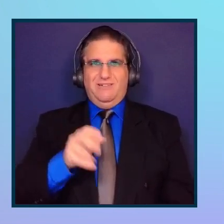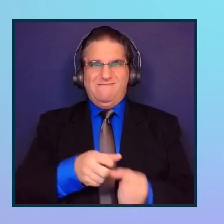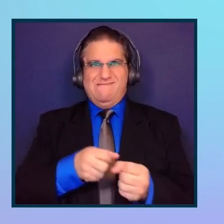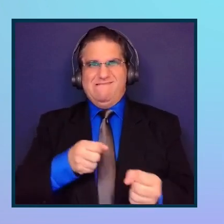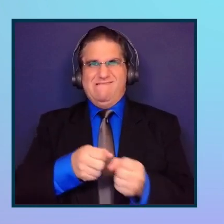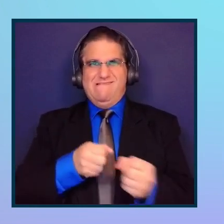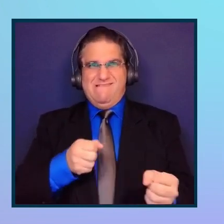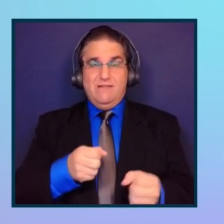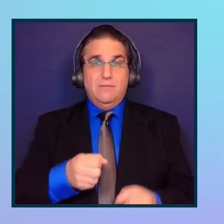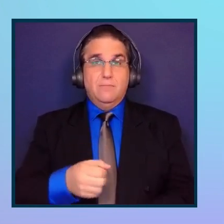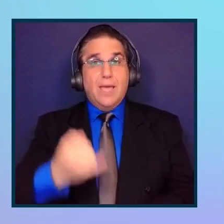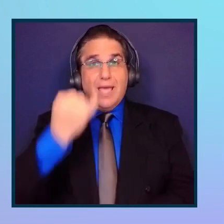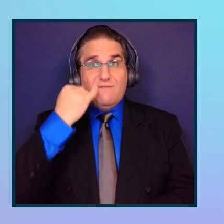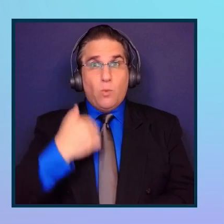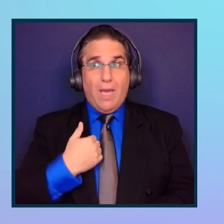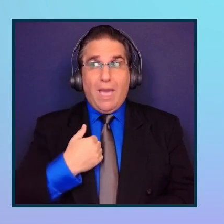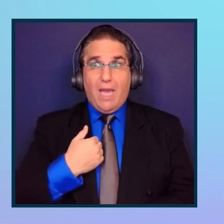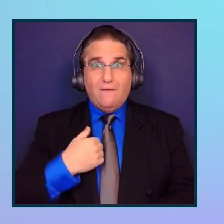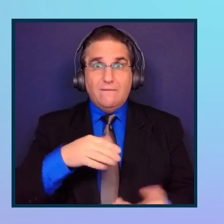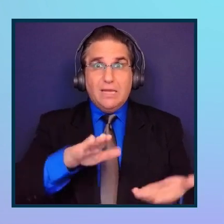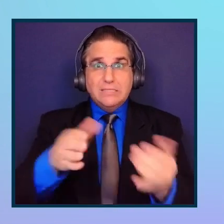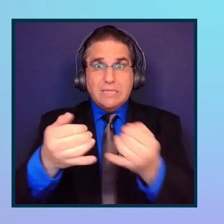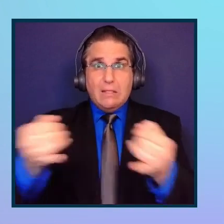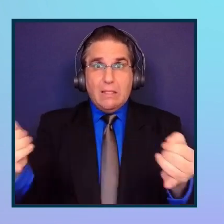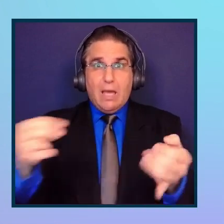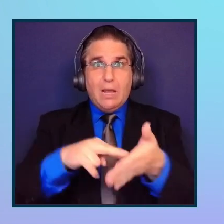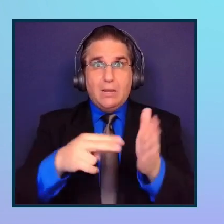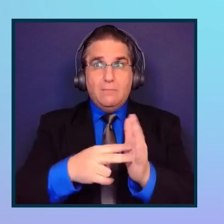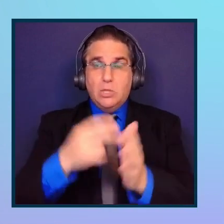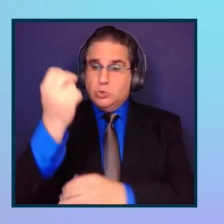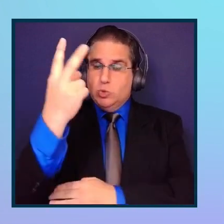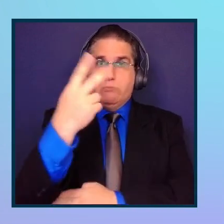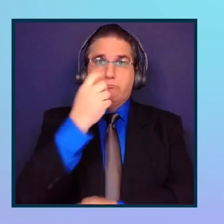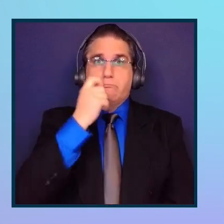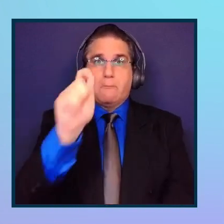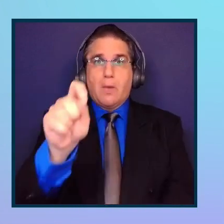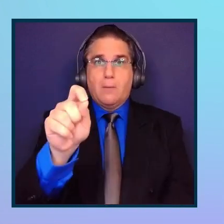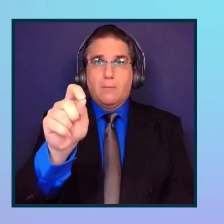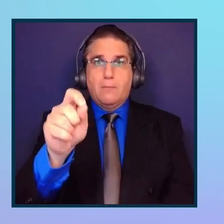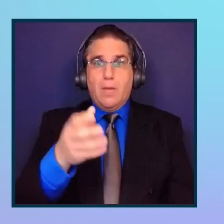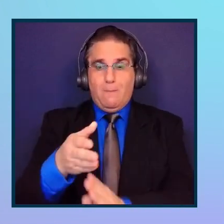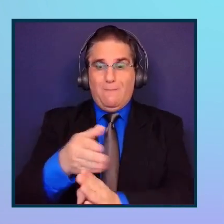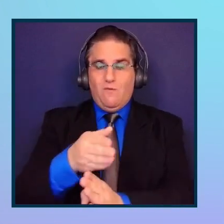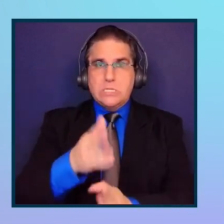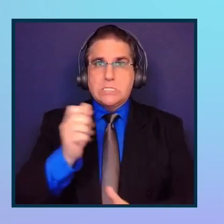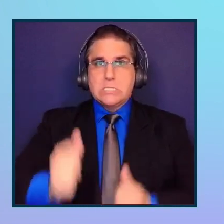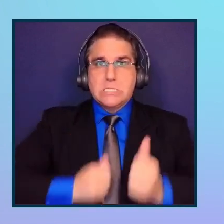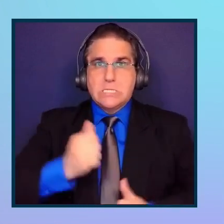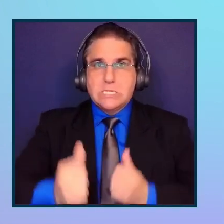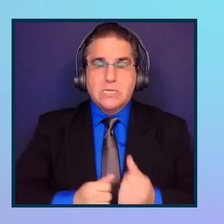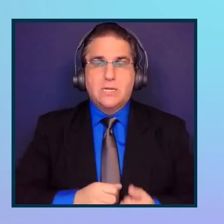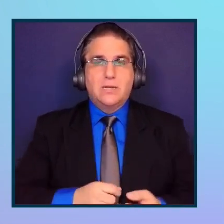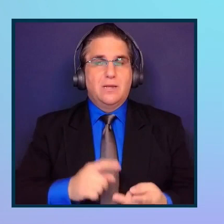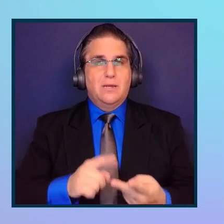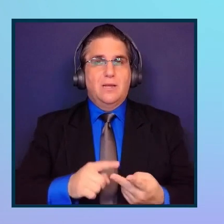It means that this thing is going to happen at this moment, sorry if you're feeling left behind, it means that I'm going to bring something to the table,